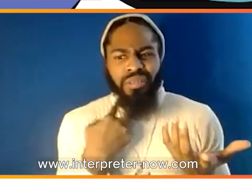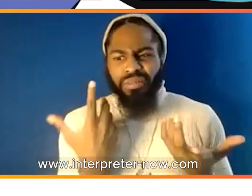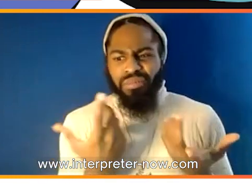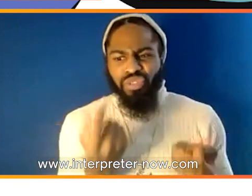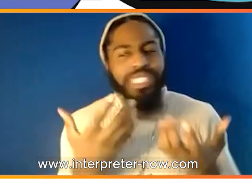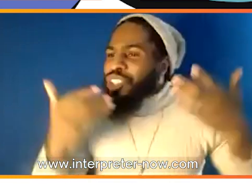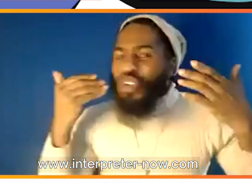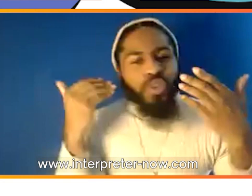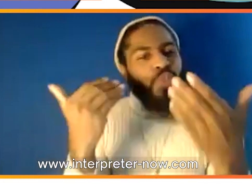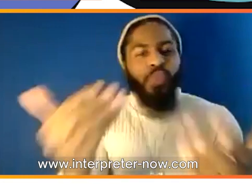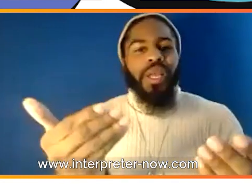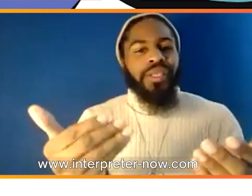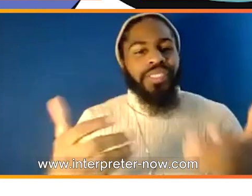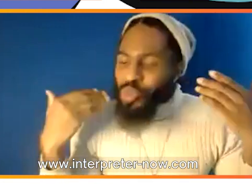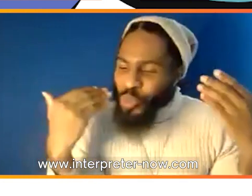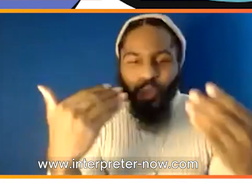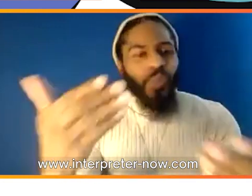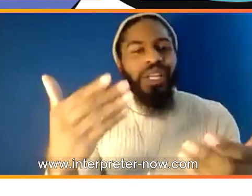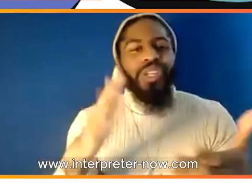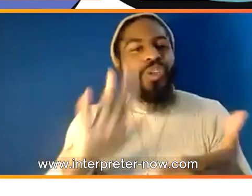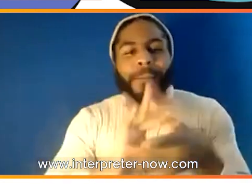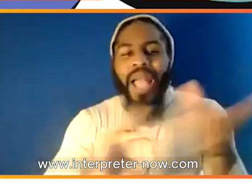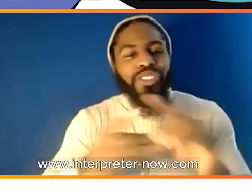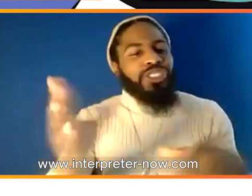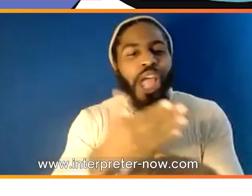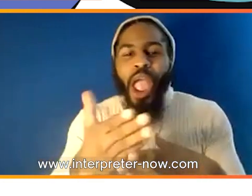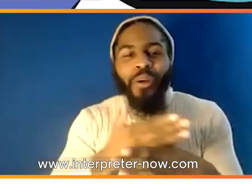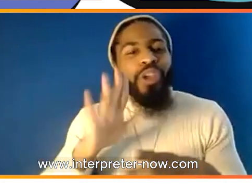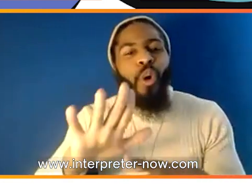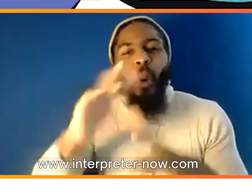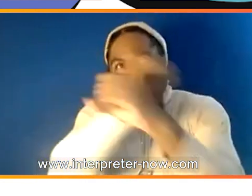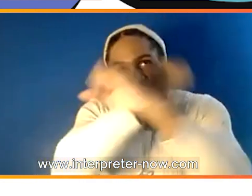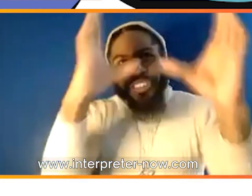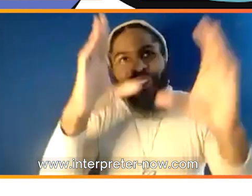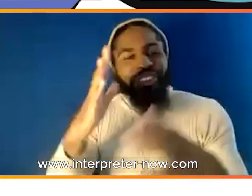point, you just need to go out there and share your message. Being new to it, new to the